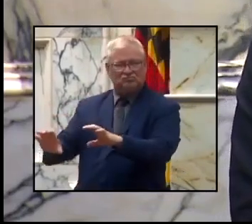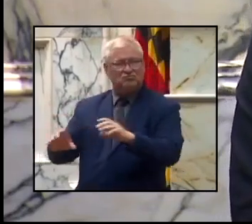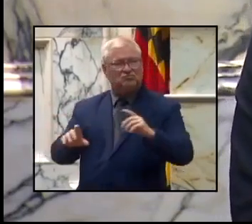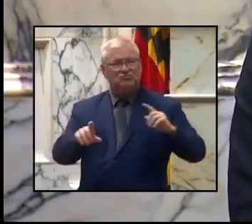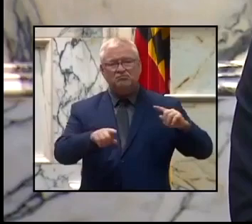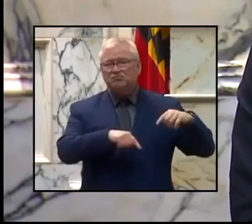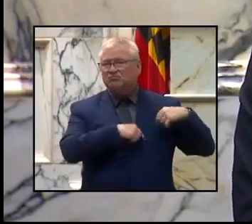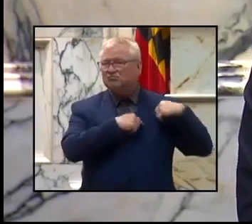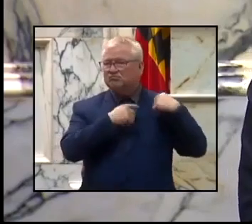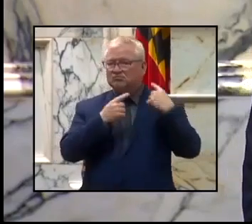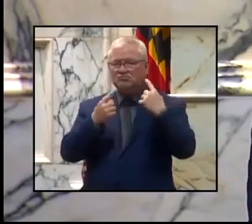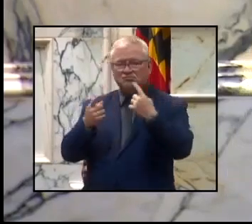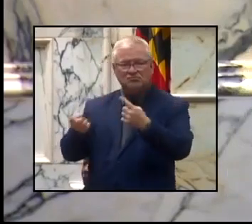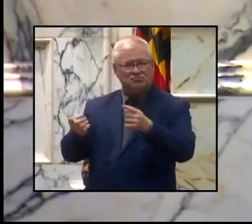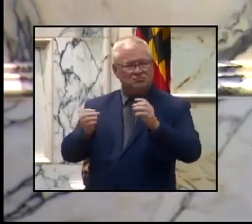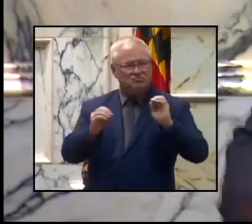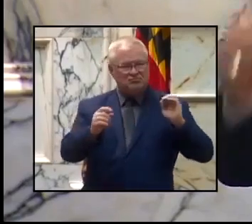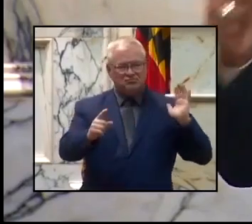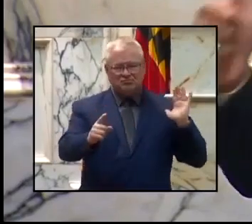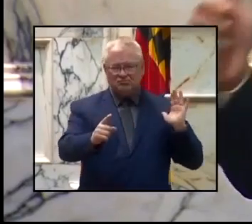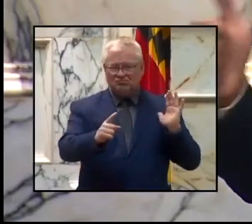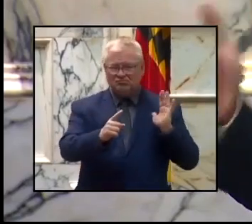We have seen the beginnin